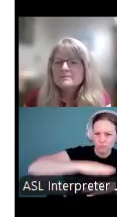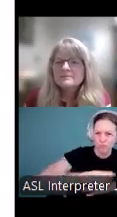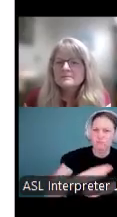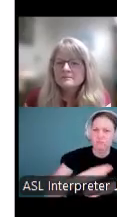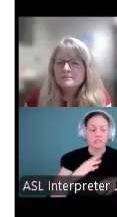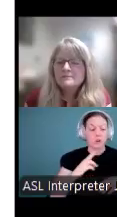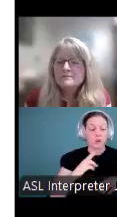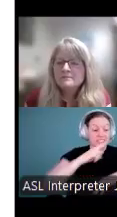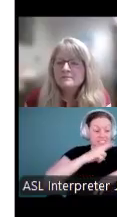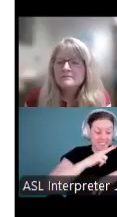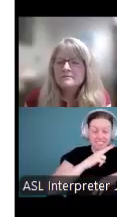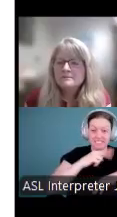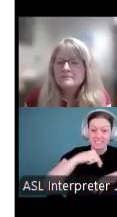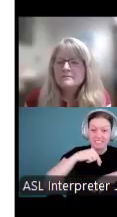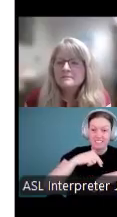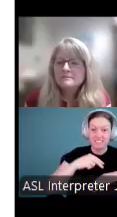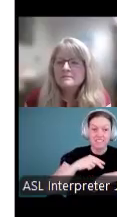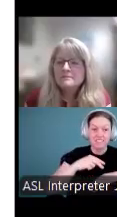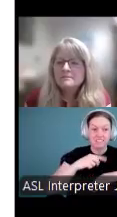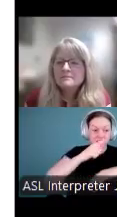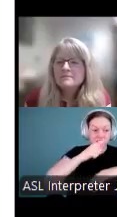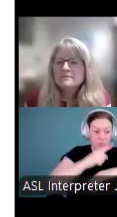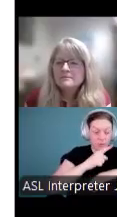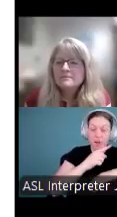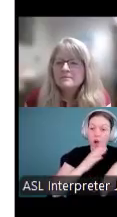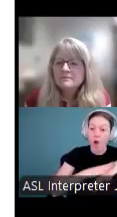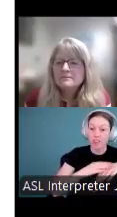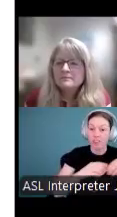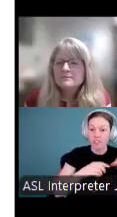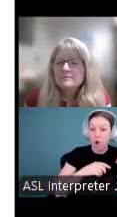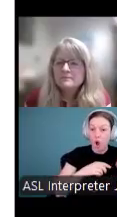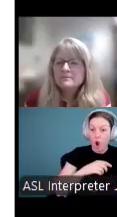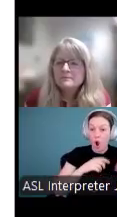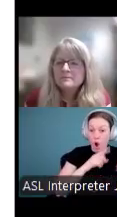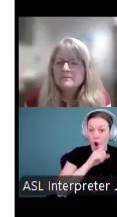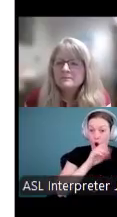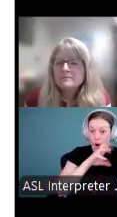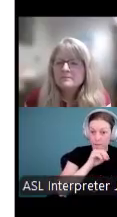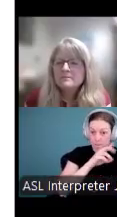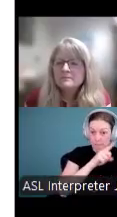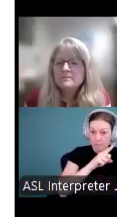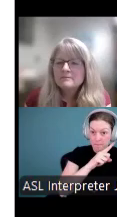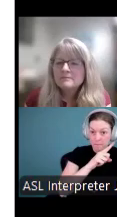mean, if you think about it, the percentage of their body weight that their head is would be equivalent to, you know, us